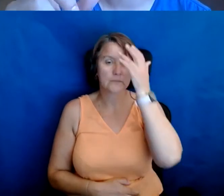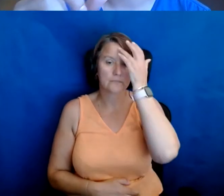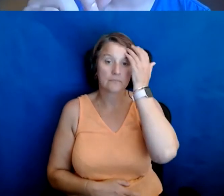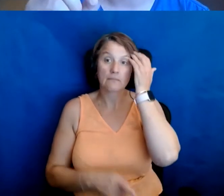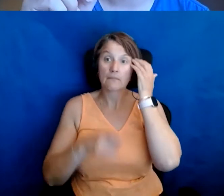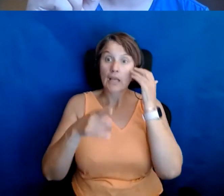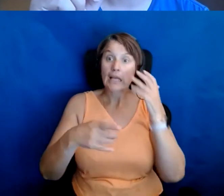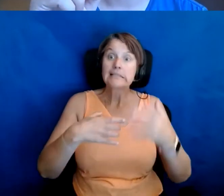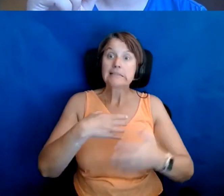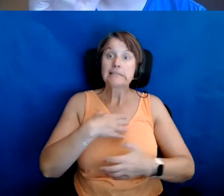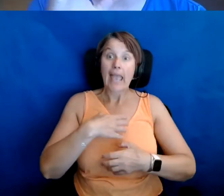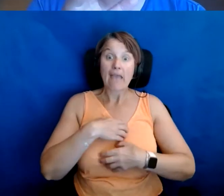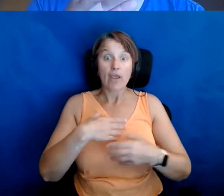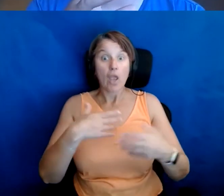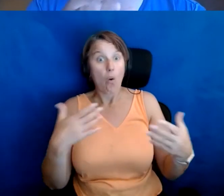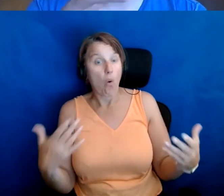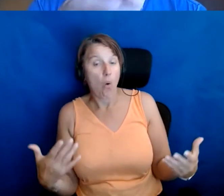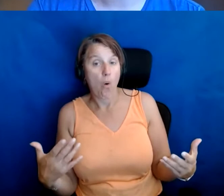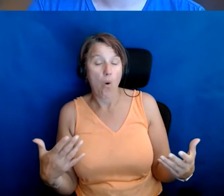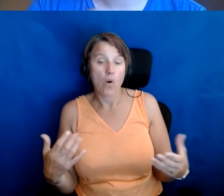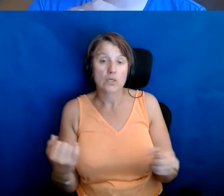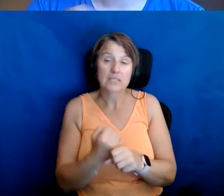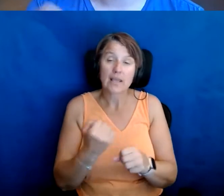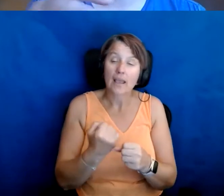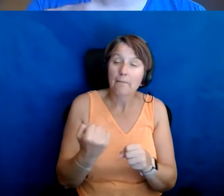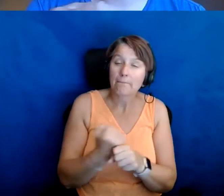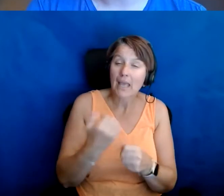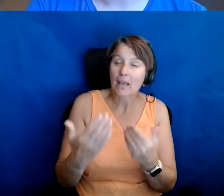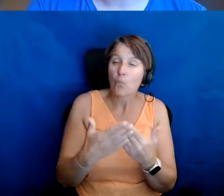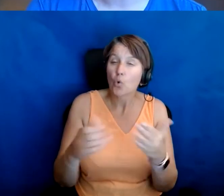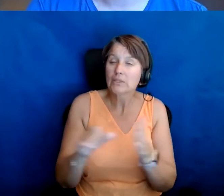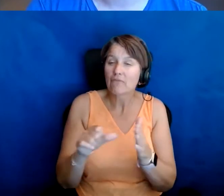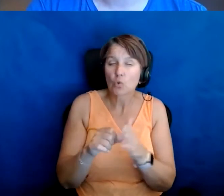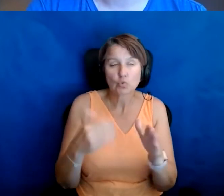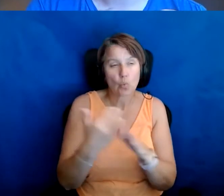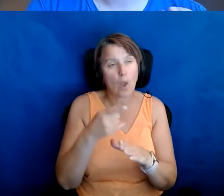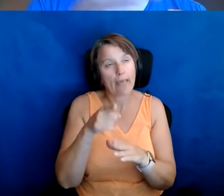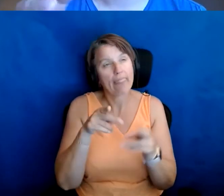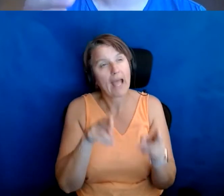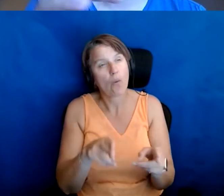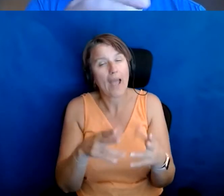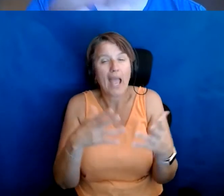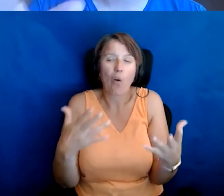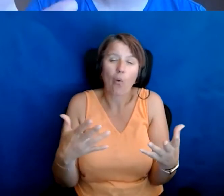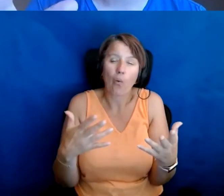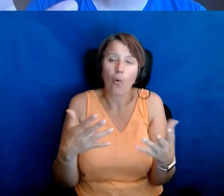Or is does it make it more difficult working in this kind of way of not seeing the end of the project?